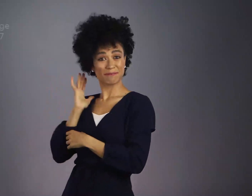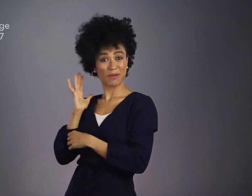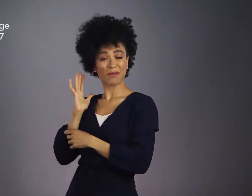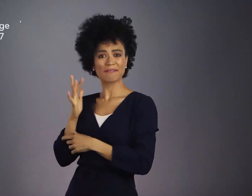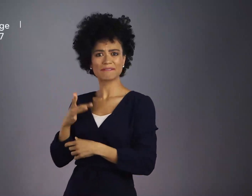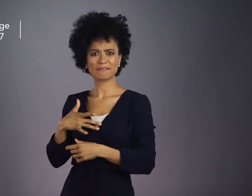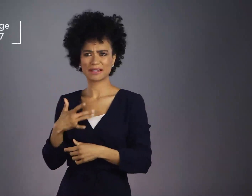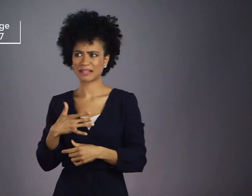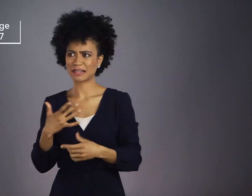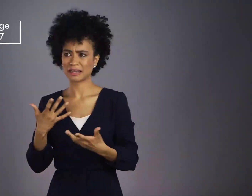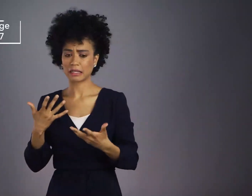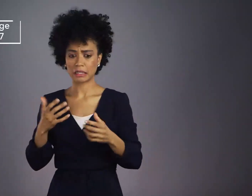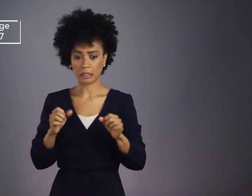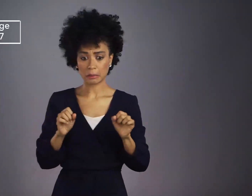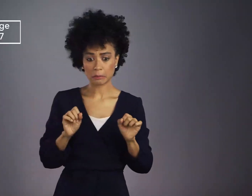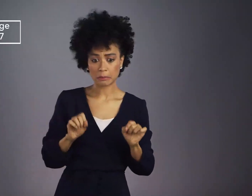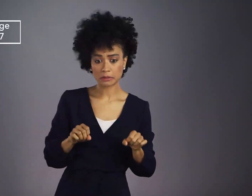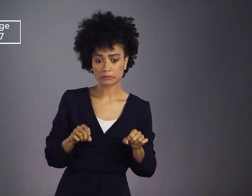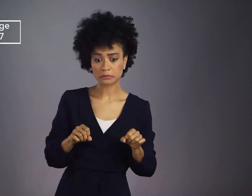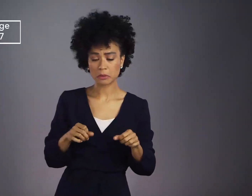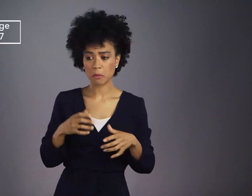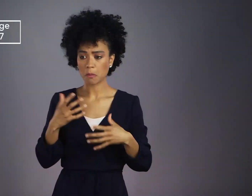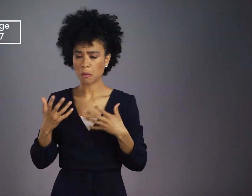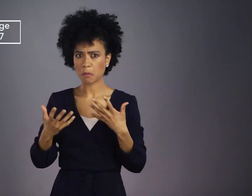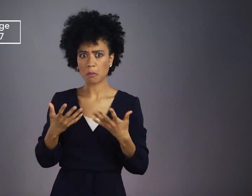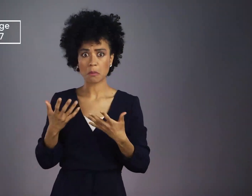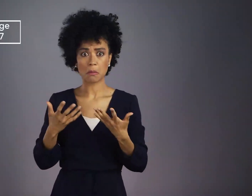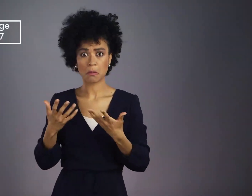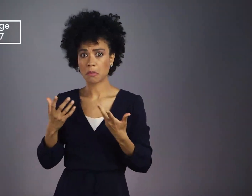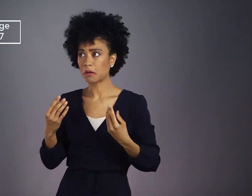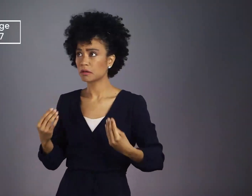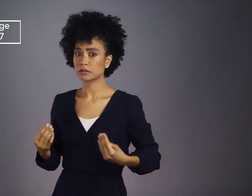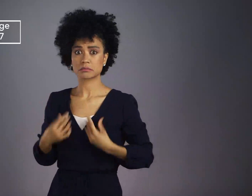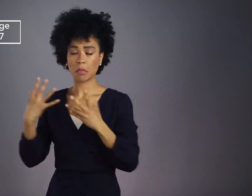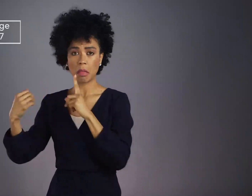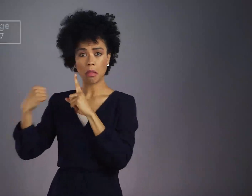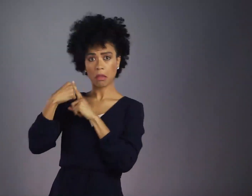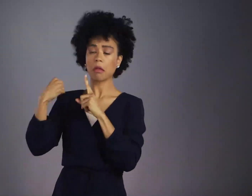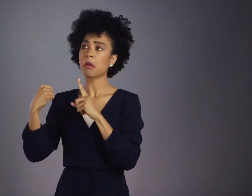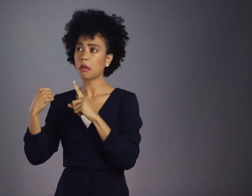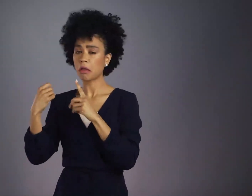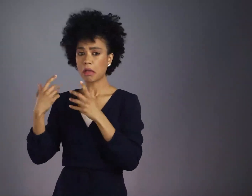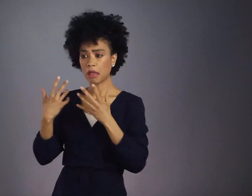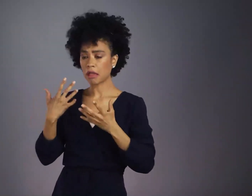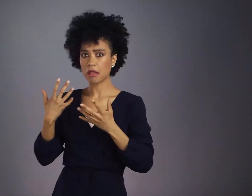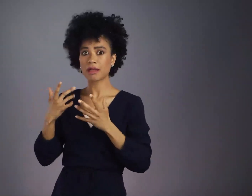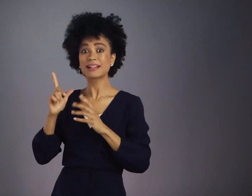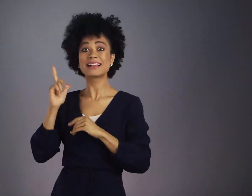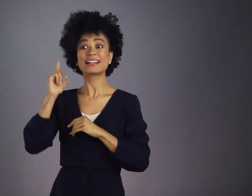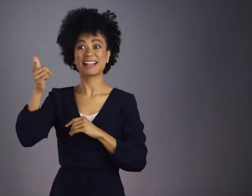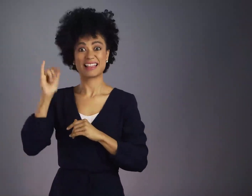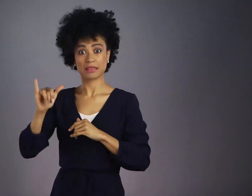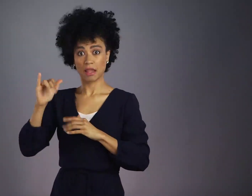What used to be the hunch or the occasional inspiration gradually becomes a working part of the mind.